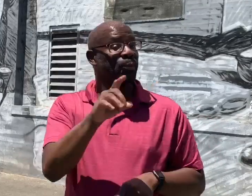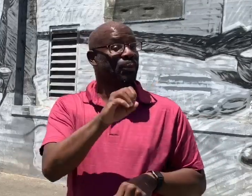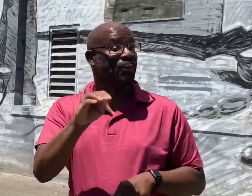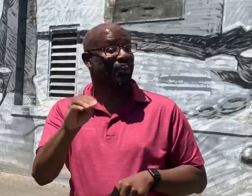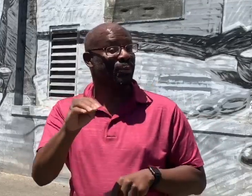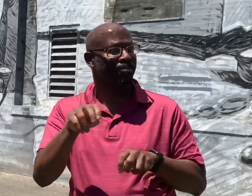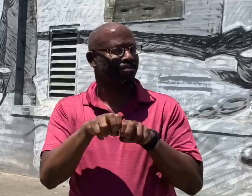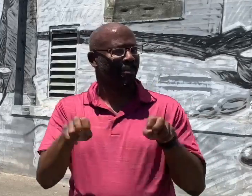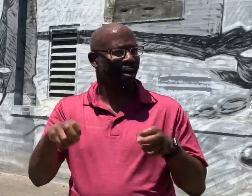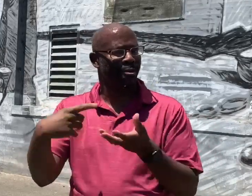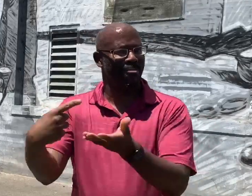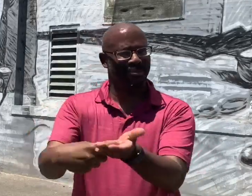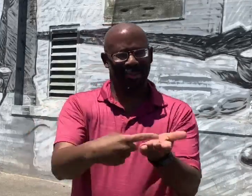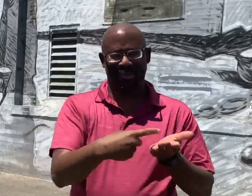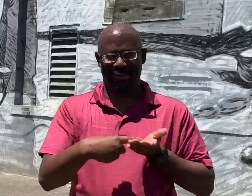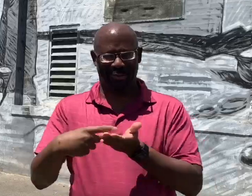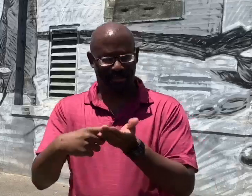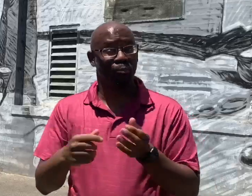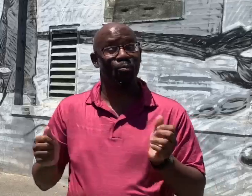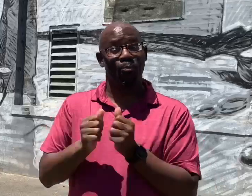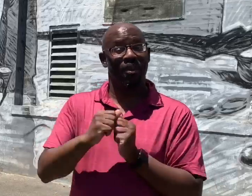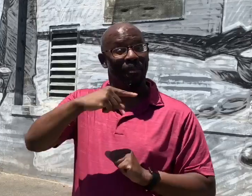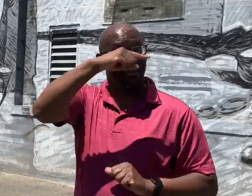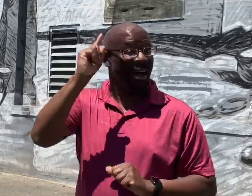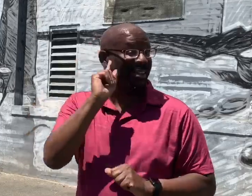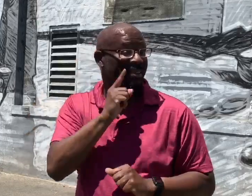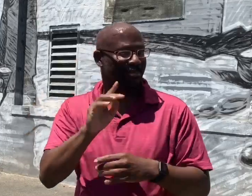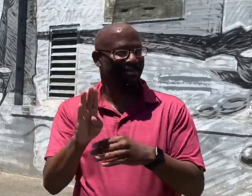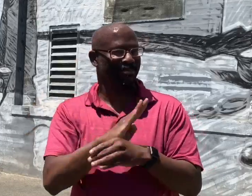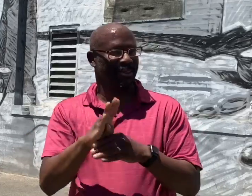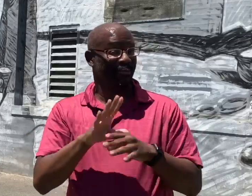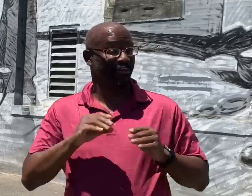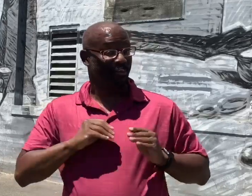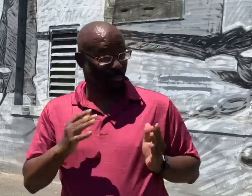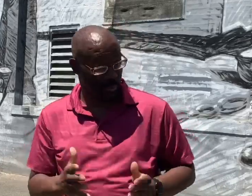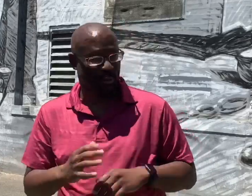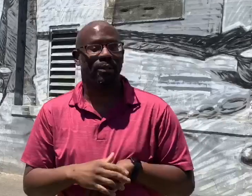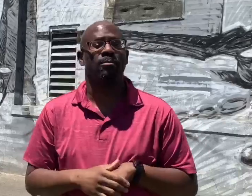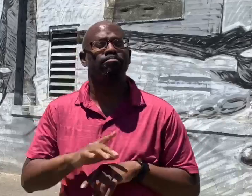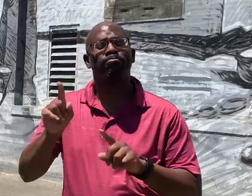We are hosting the panel discussion with Black Deaf Business Owners.